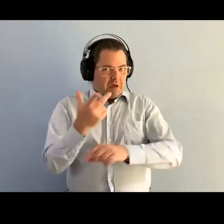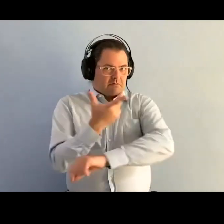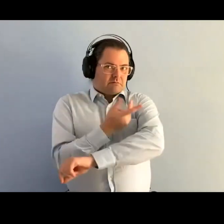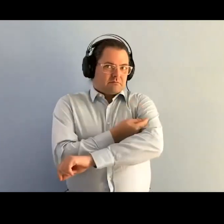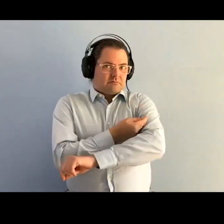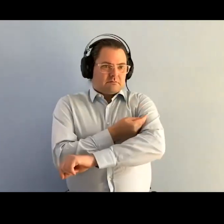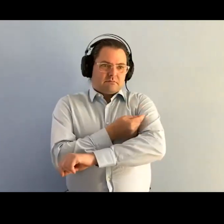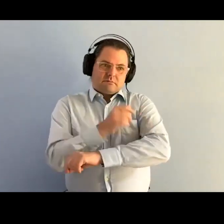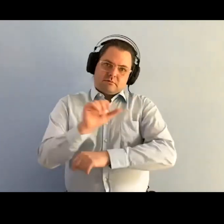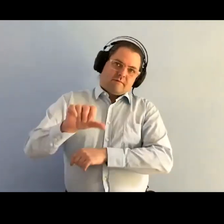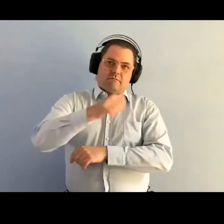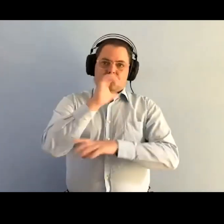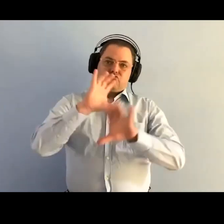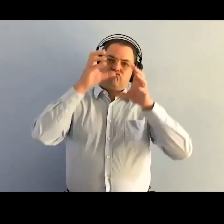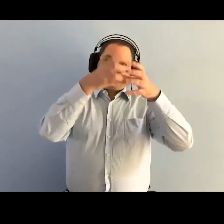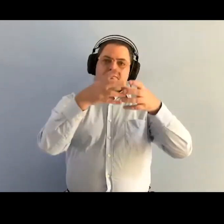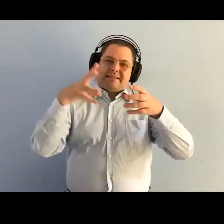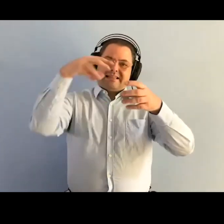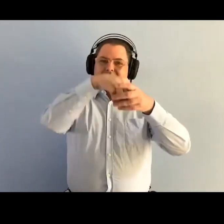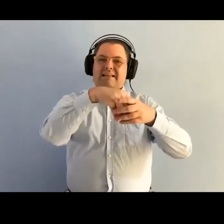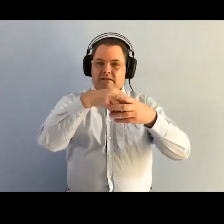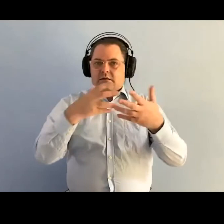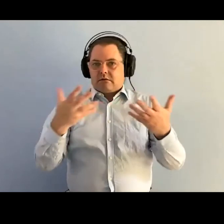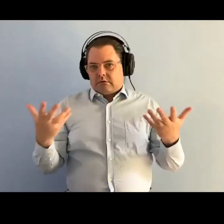very much, Gabriel, for that message